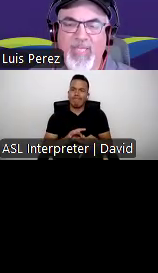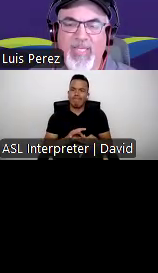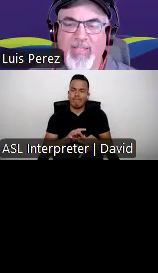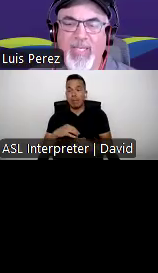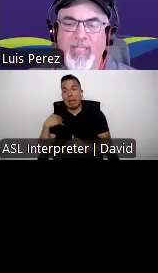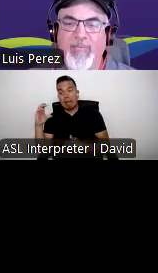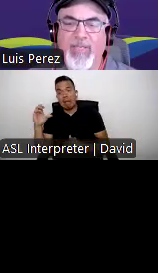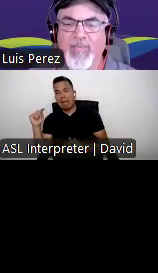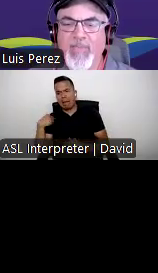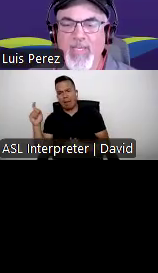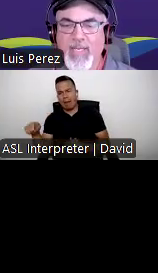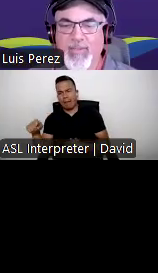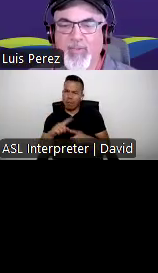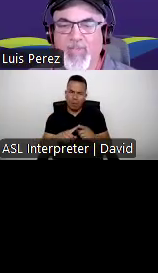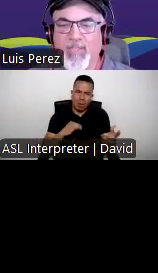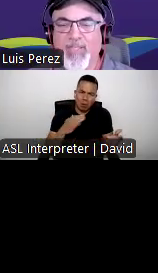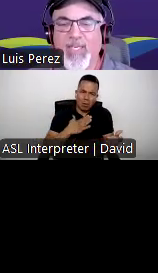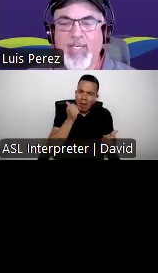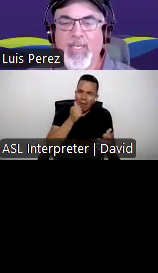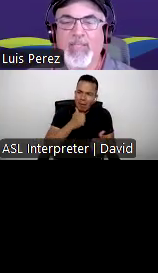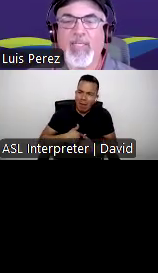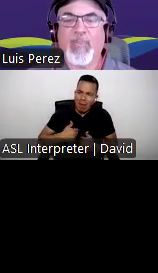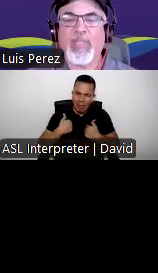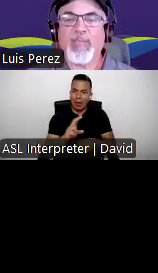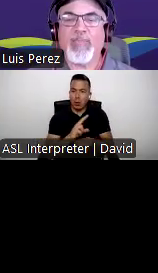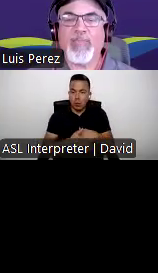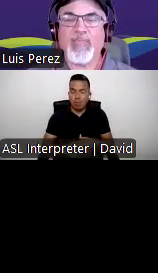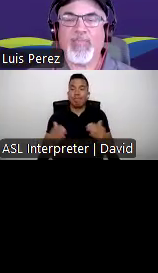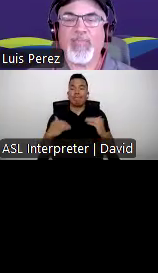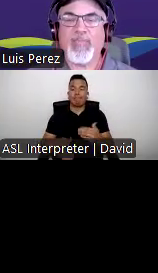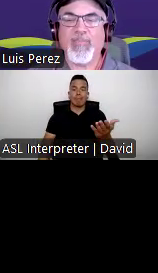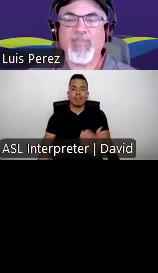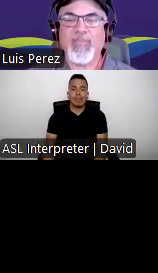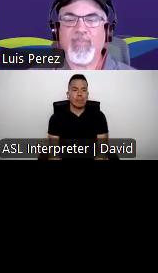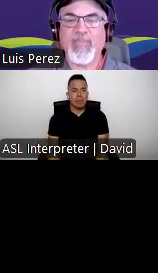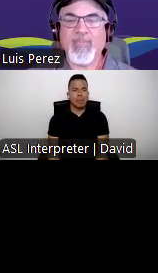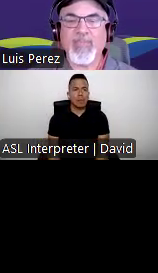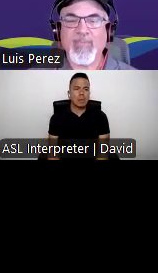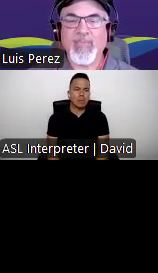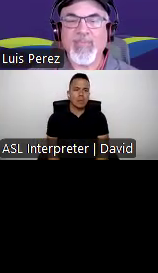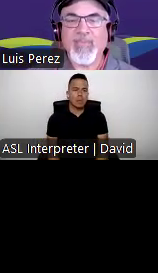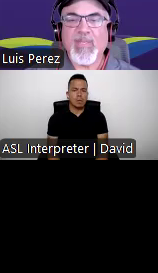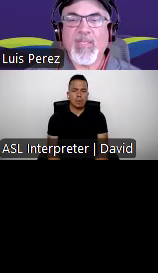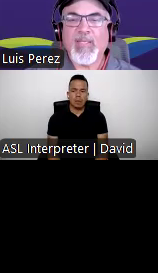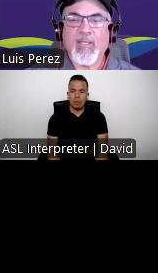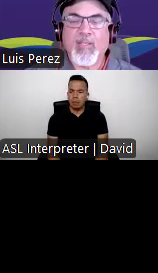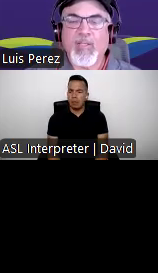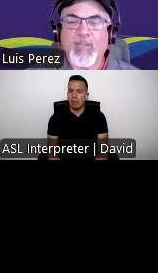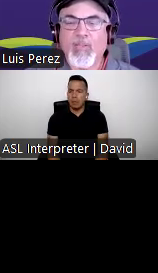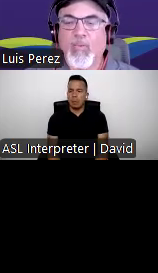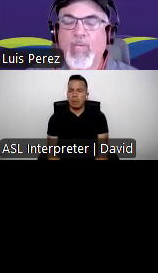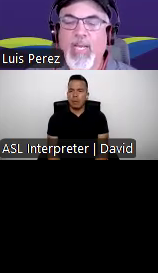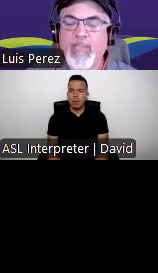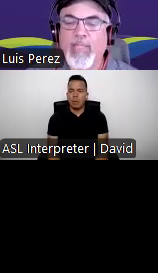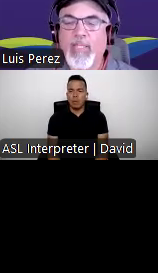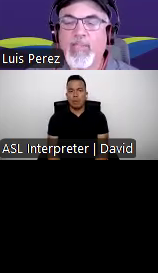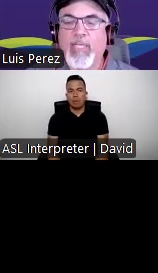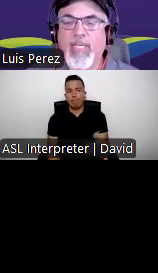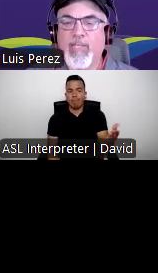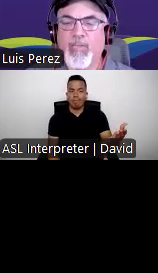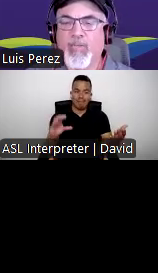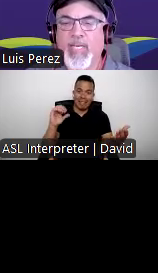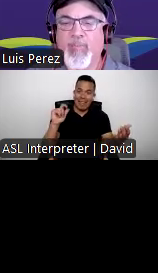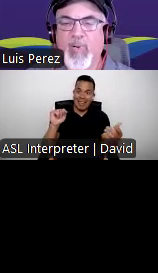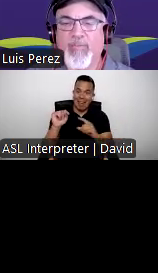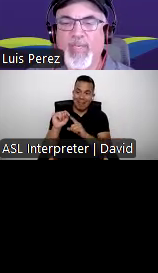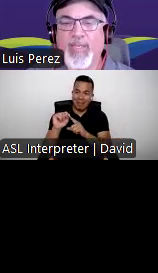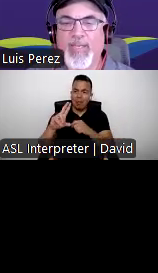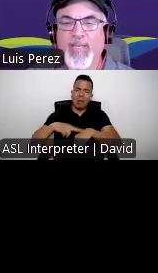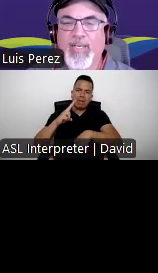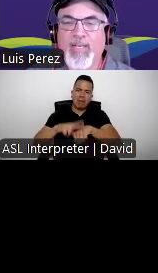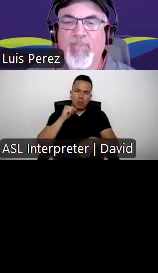my day-to-day living situation. Next slide, please. So, CAST, it is a national nonprofit,